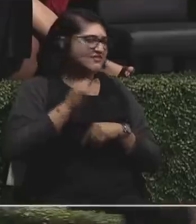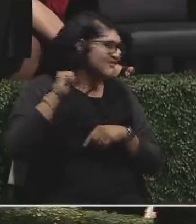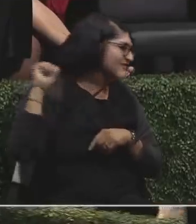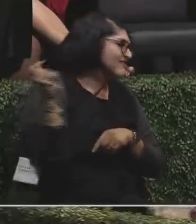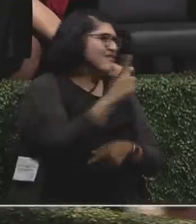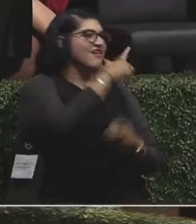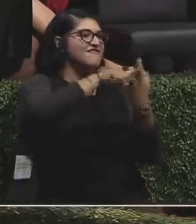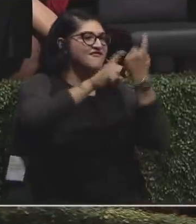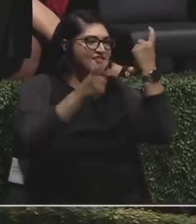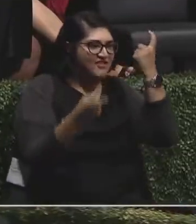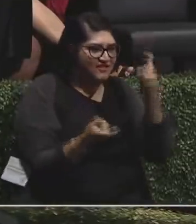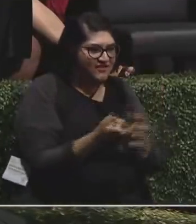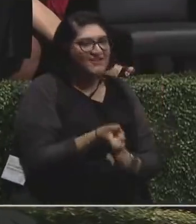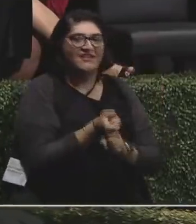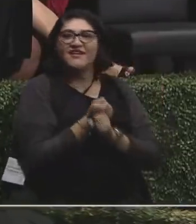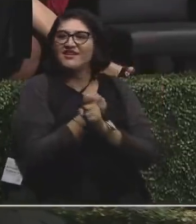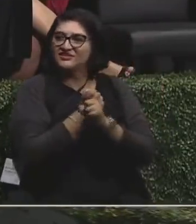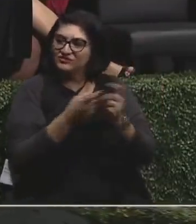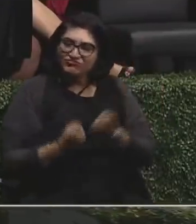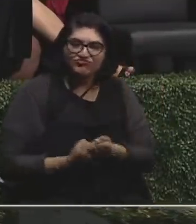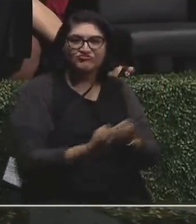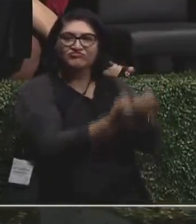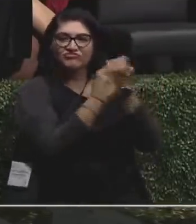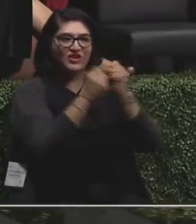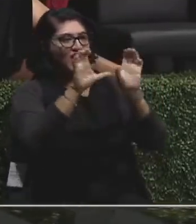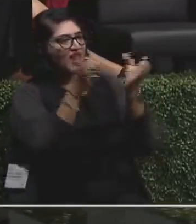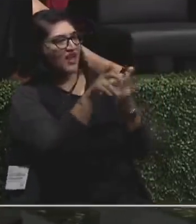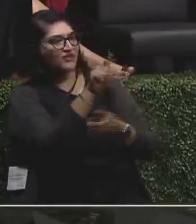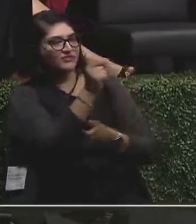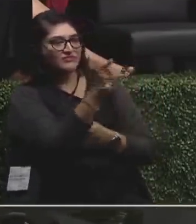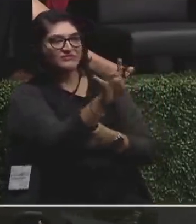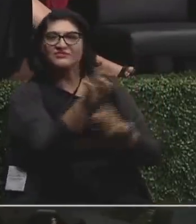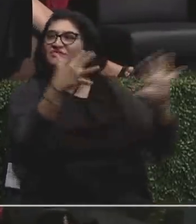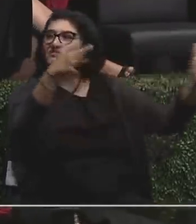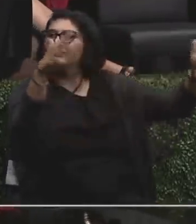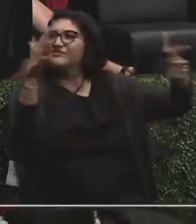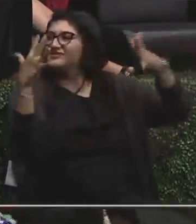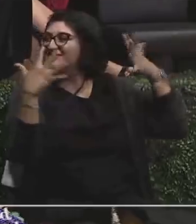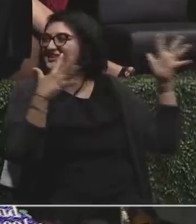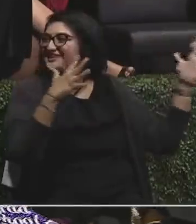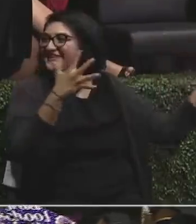NIECES AND NEPHEWS, SPOUSES, CHILDREN AND FRIENDS OF THE CLASS OF 2018, PLEASE STAND.